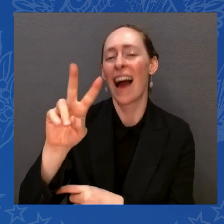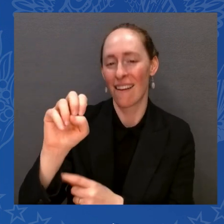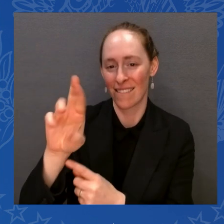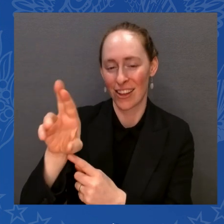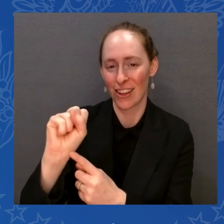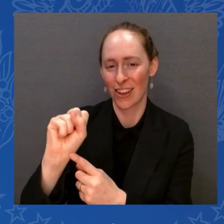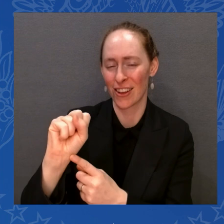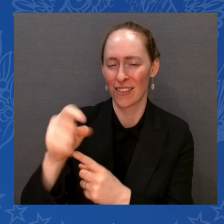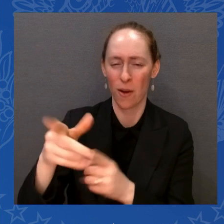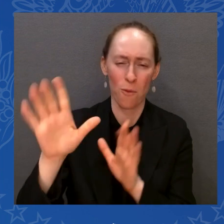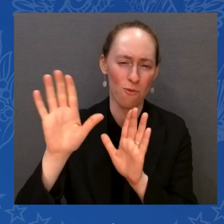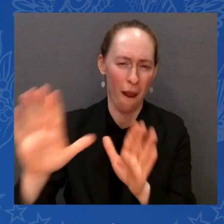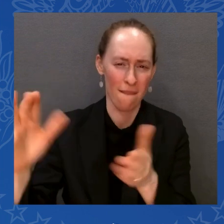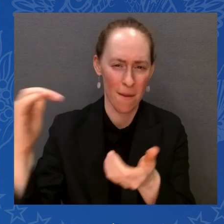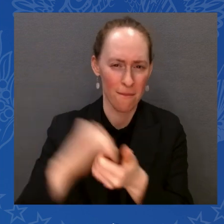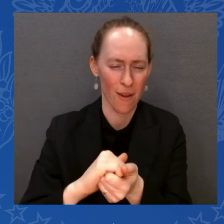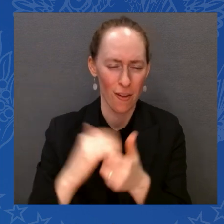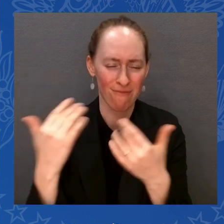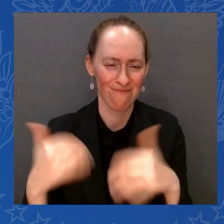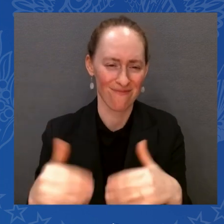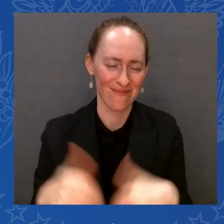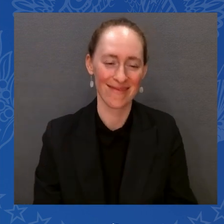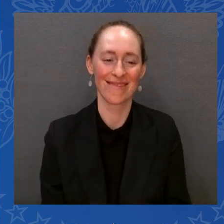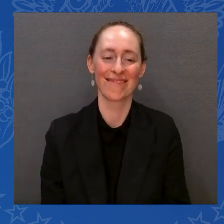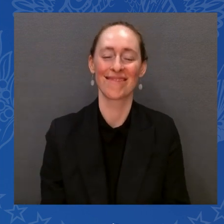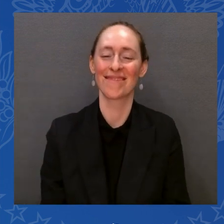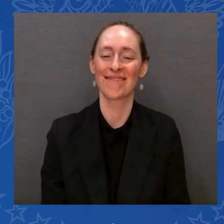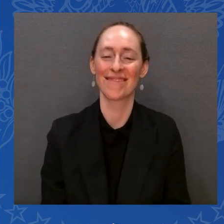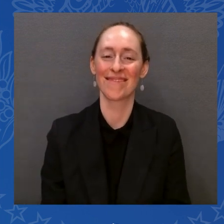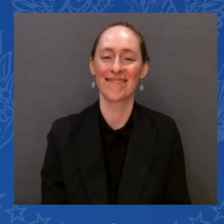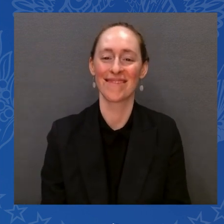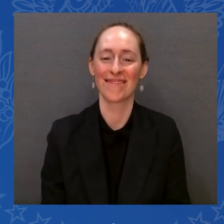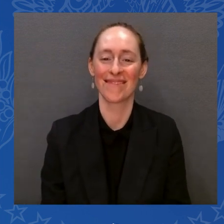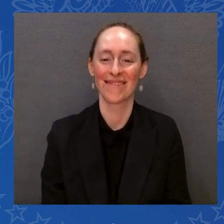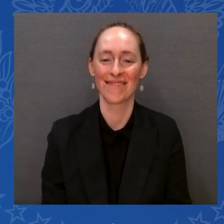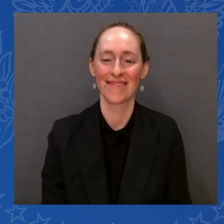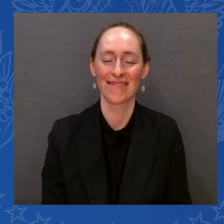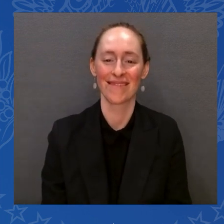all the way back when I was Vice President, and even now. And I can't tell you how much I appreciate your leadership.